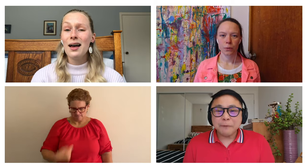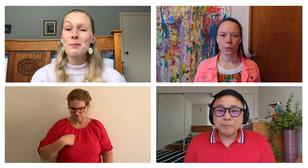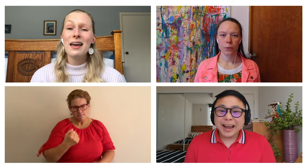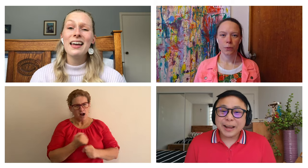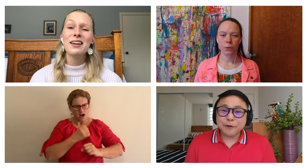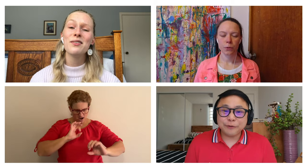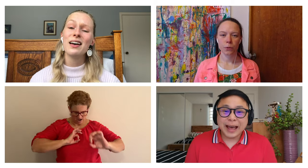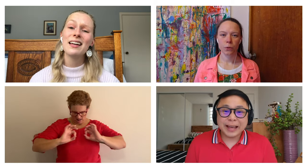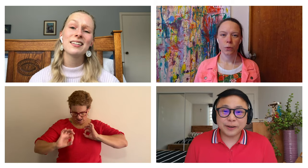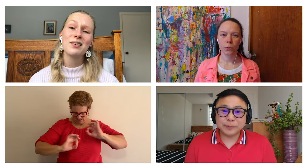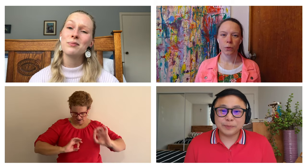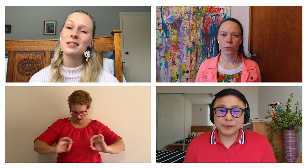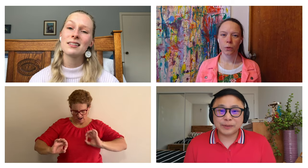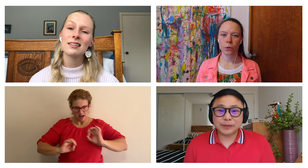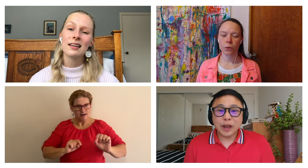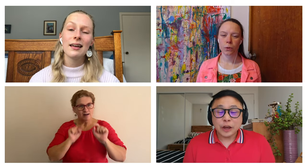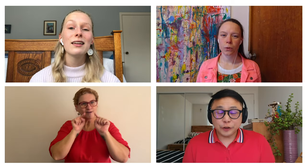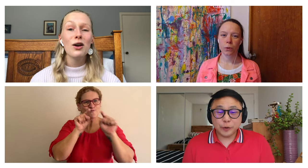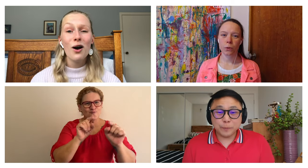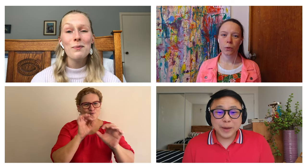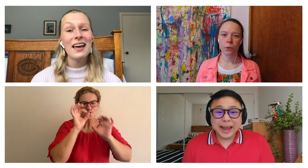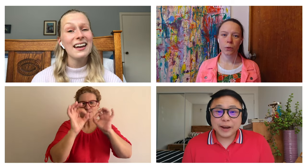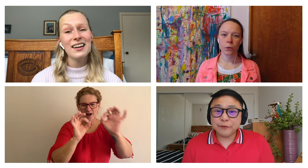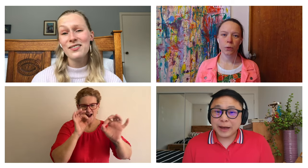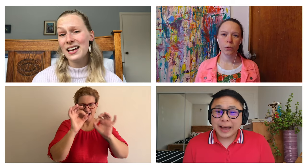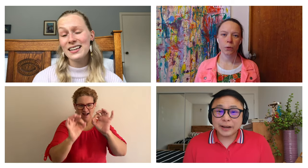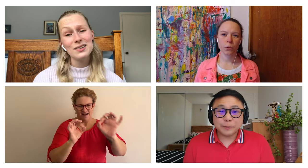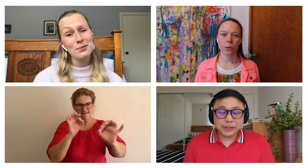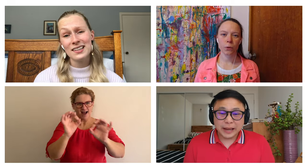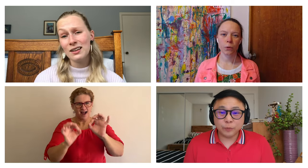I'm made of atoms, you're made of atoms